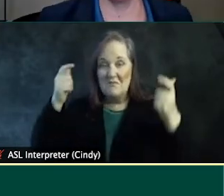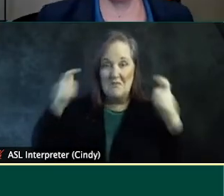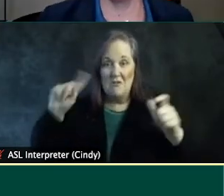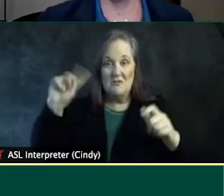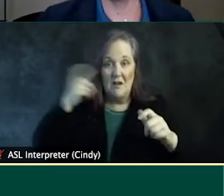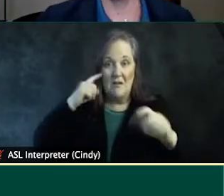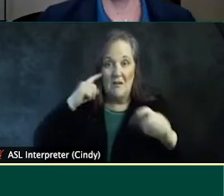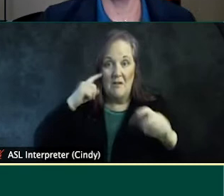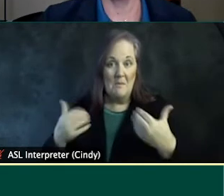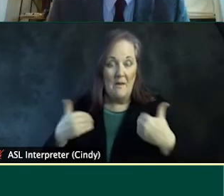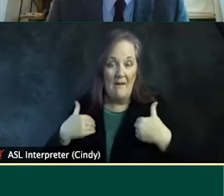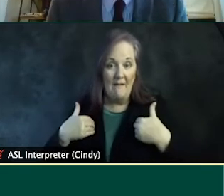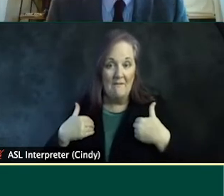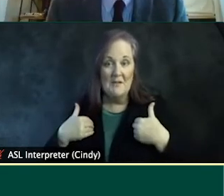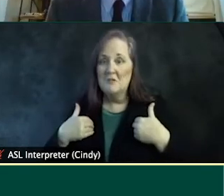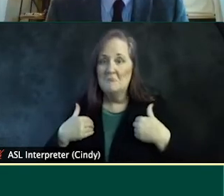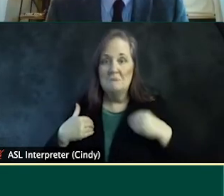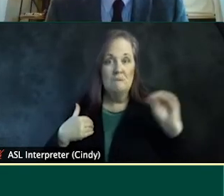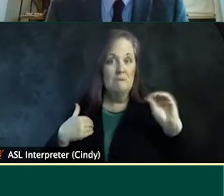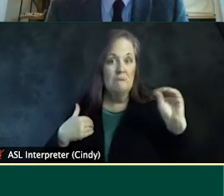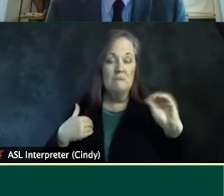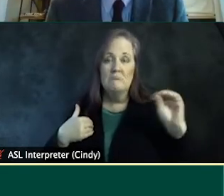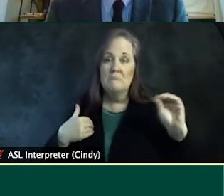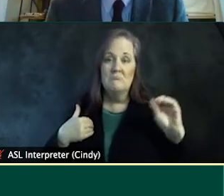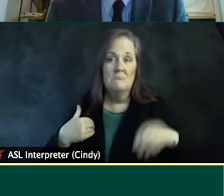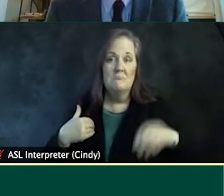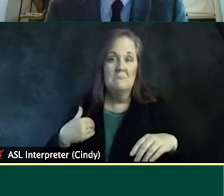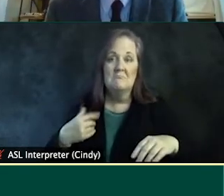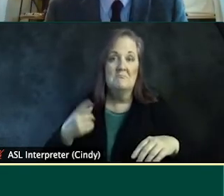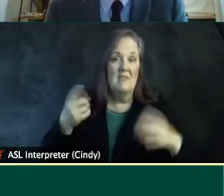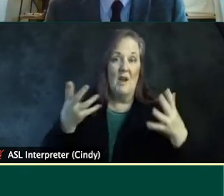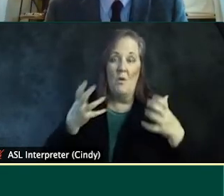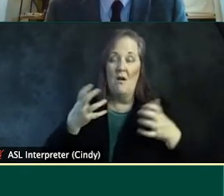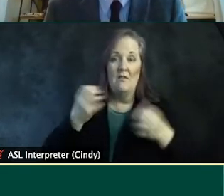I'm not familiar enough with the international context to draw comparisons.